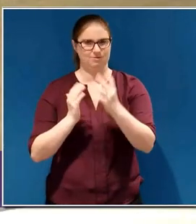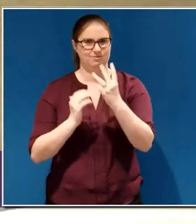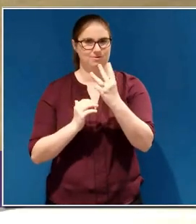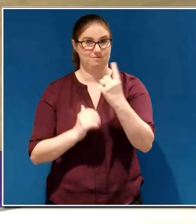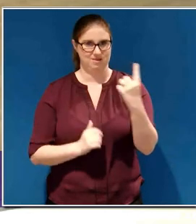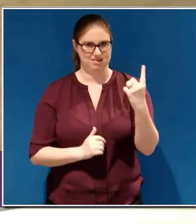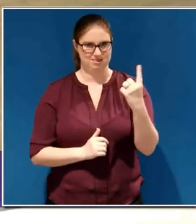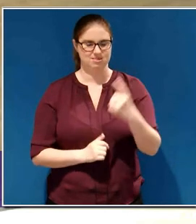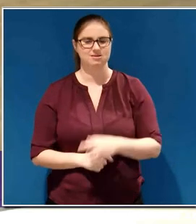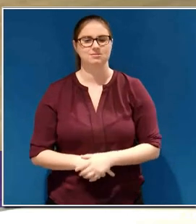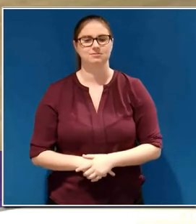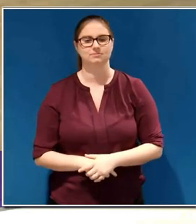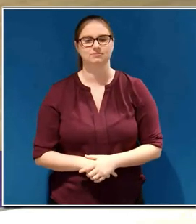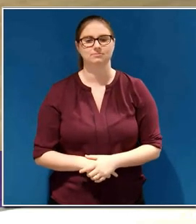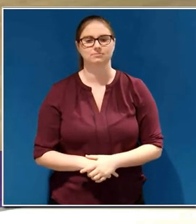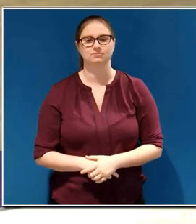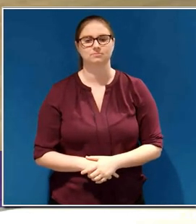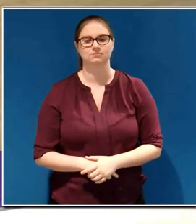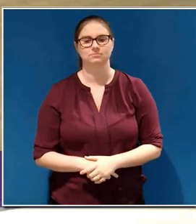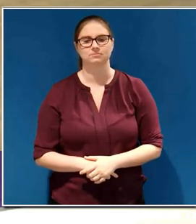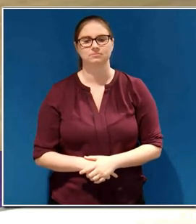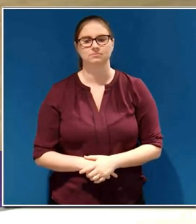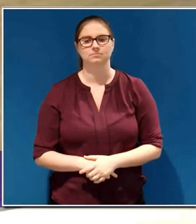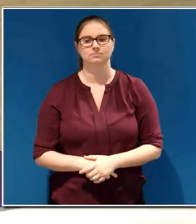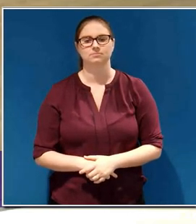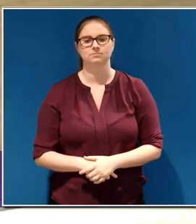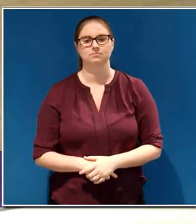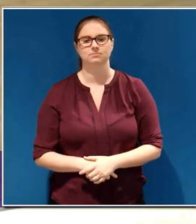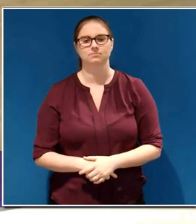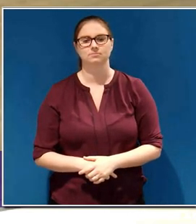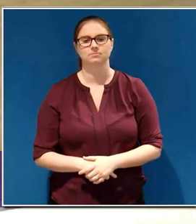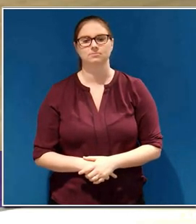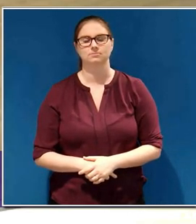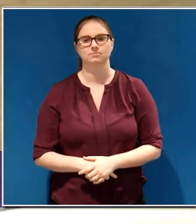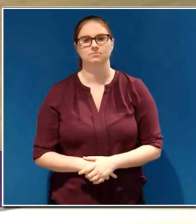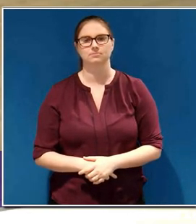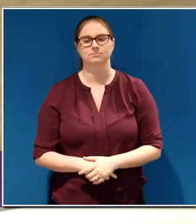Through your work, what have you formed views about in terms of